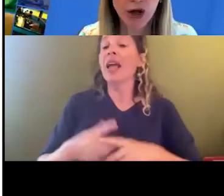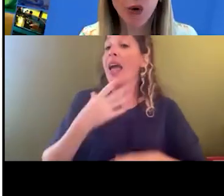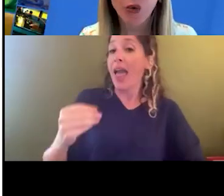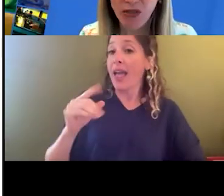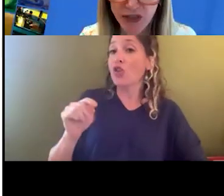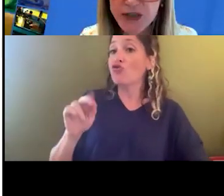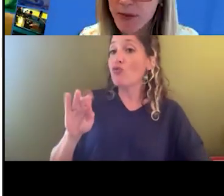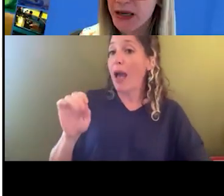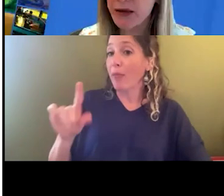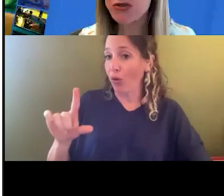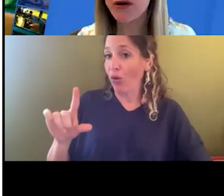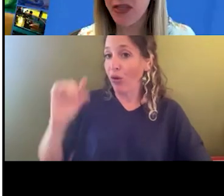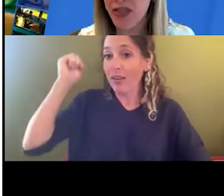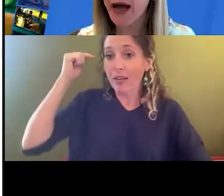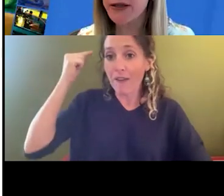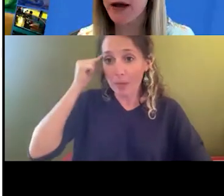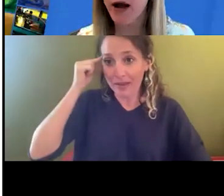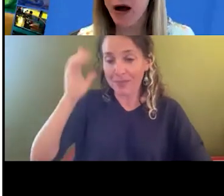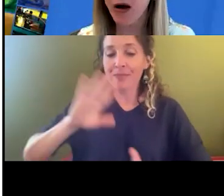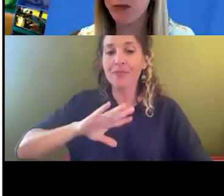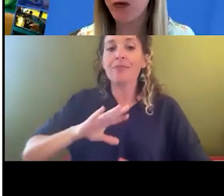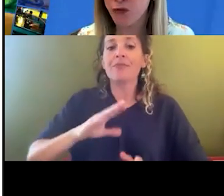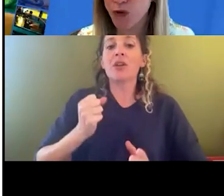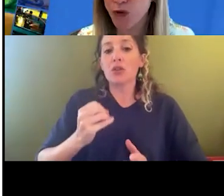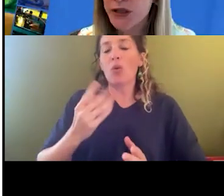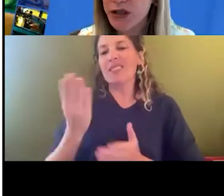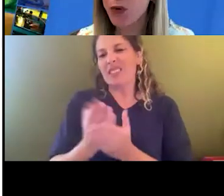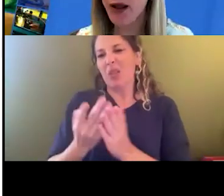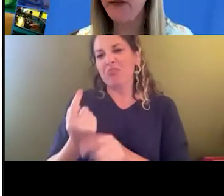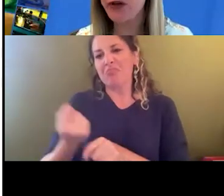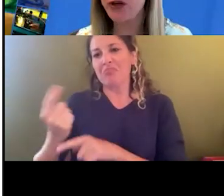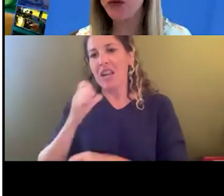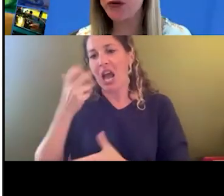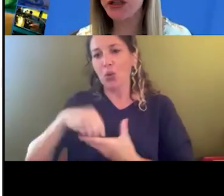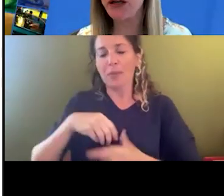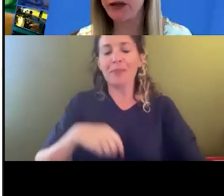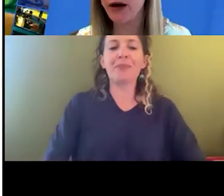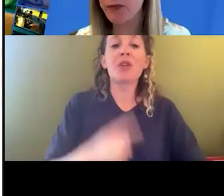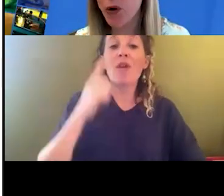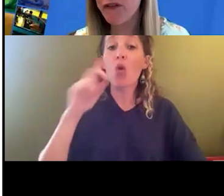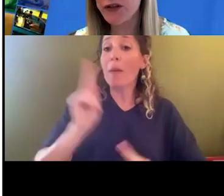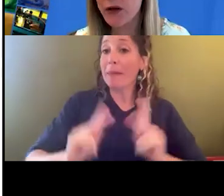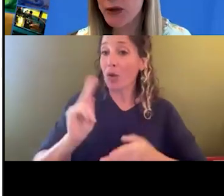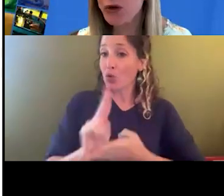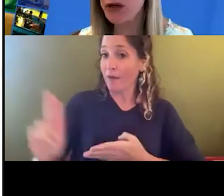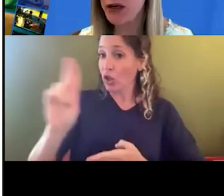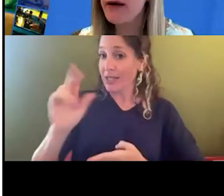This means that for those in the university and non-profit community,